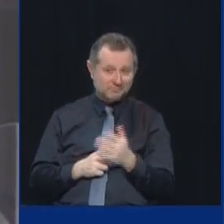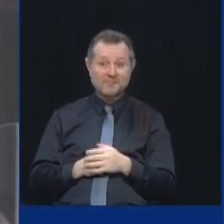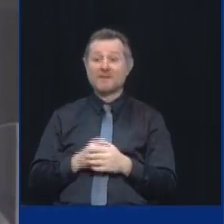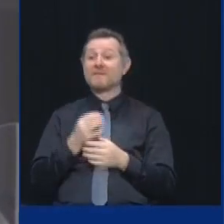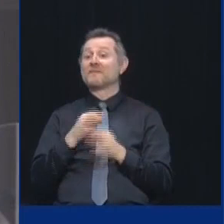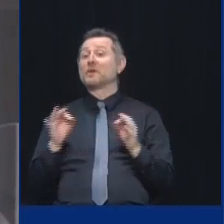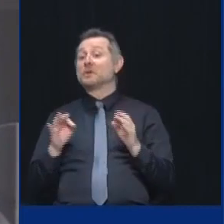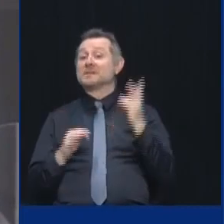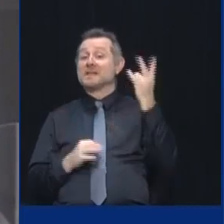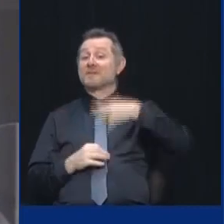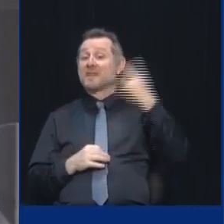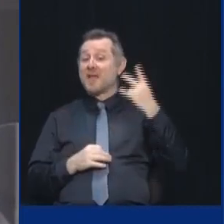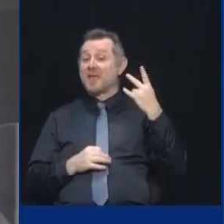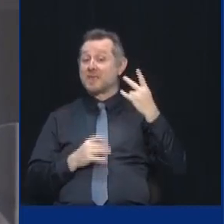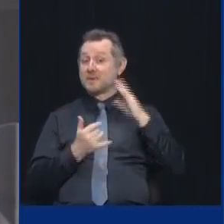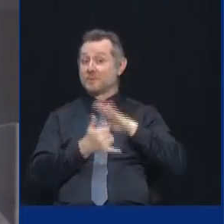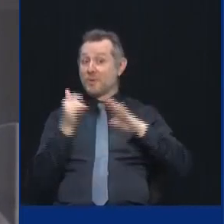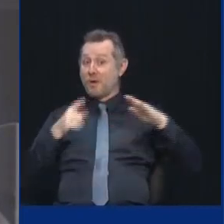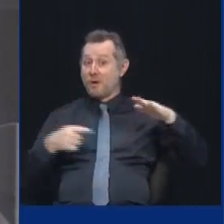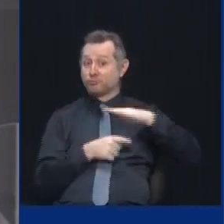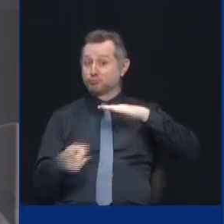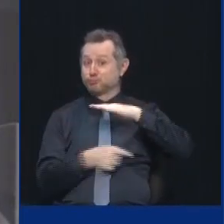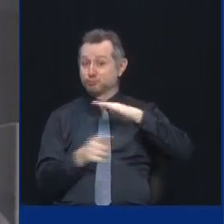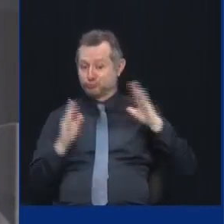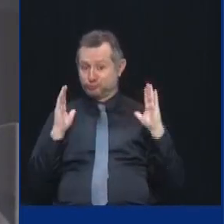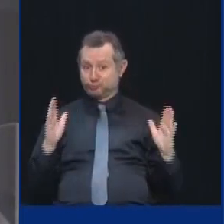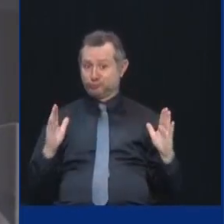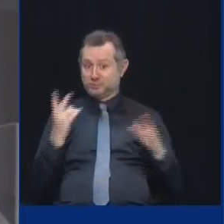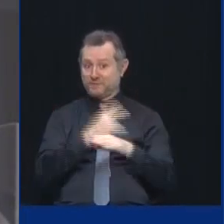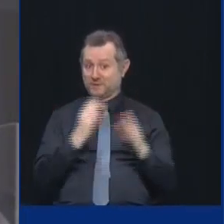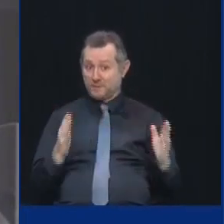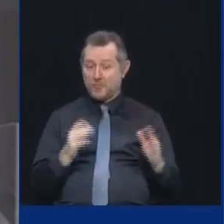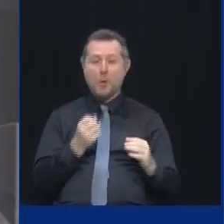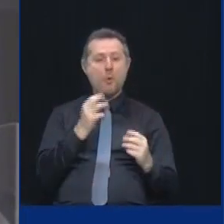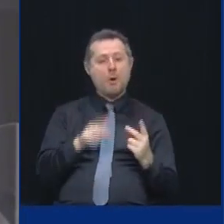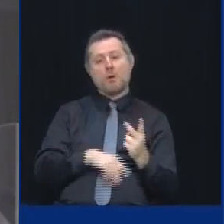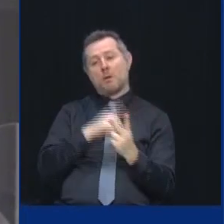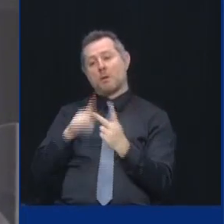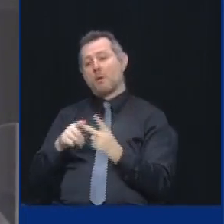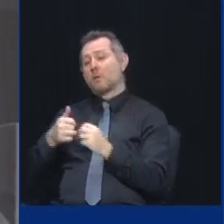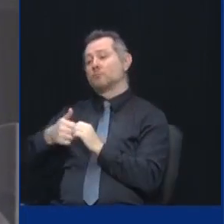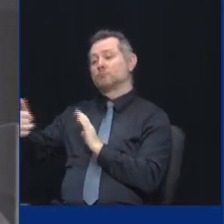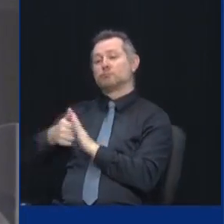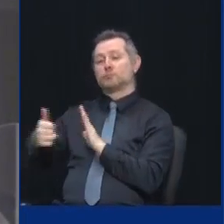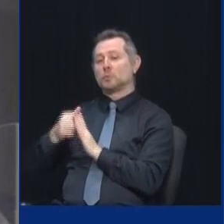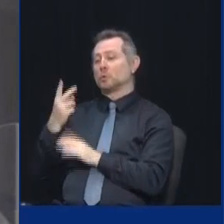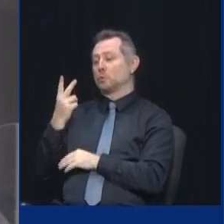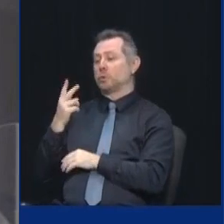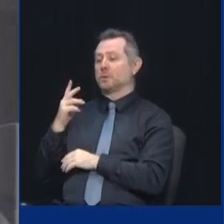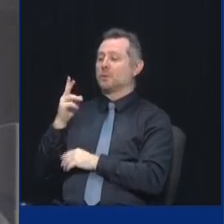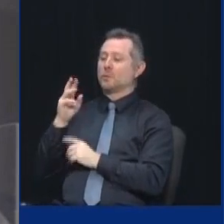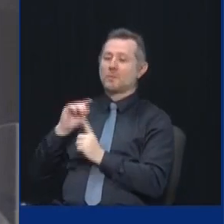PROVIDING FREE TRANSPORTATION PASSES TO EVERYONE WHO GETS A SHOT AT ONE OF OUR LOCATIONS.